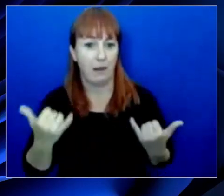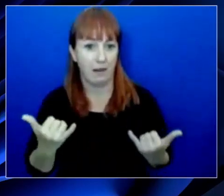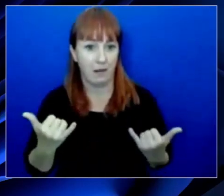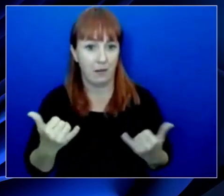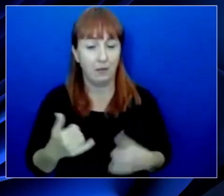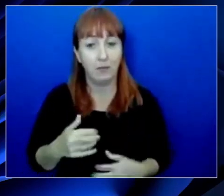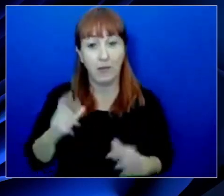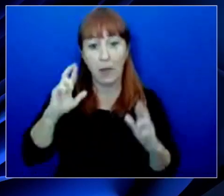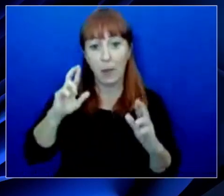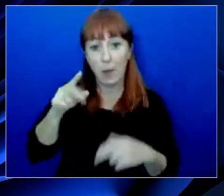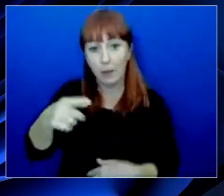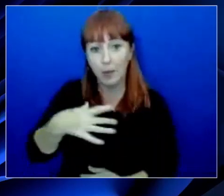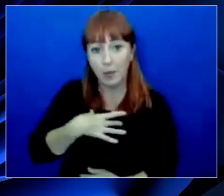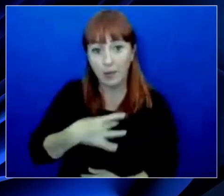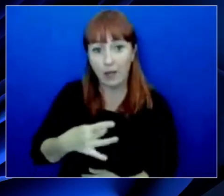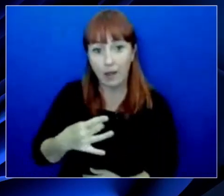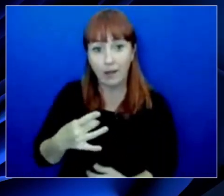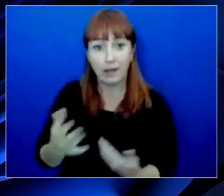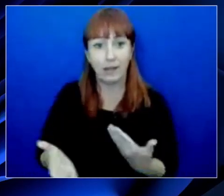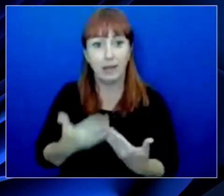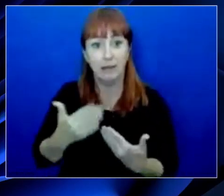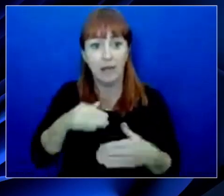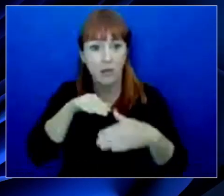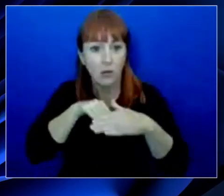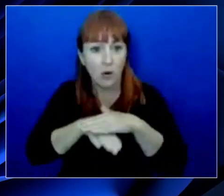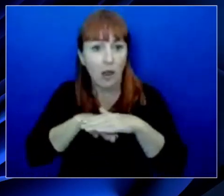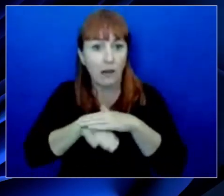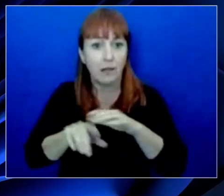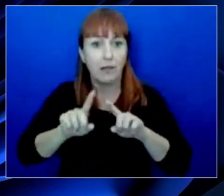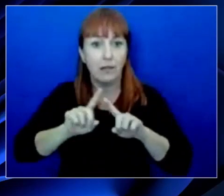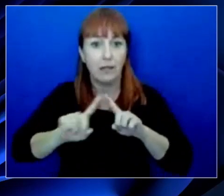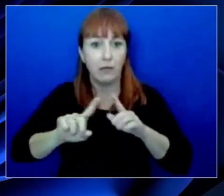It's very convenient to access all of the start menus.